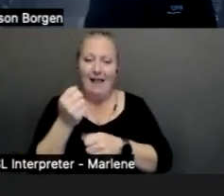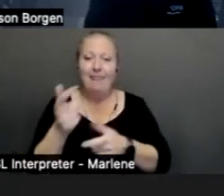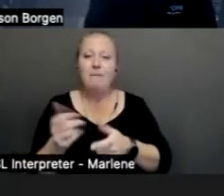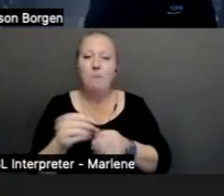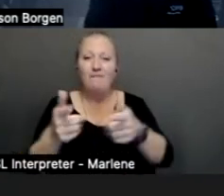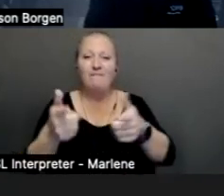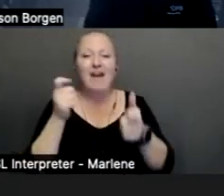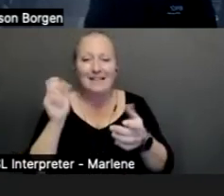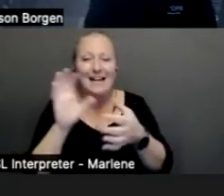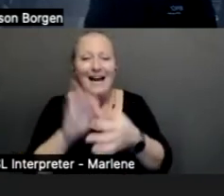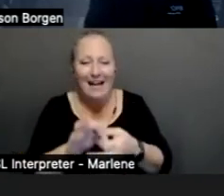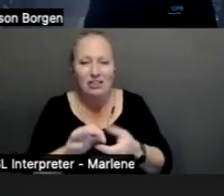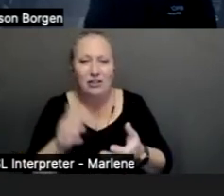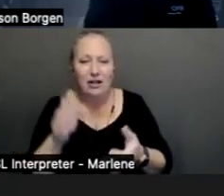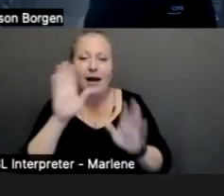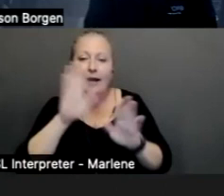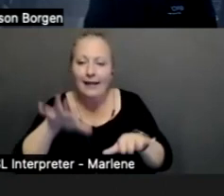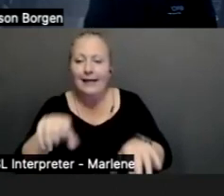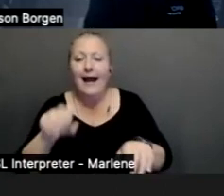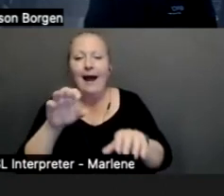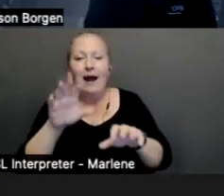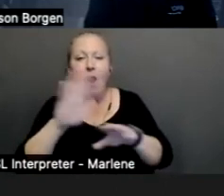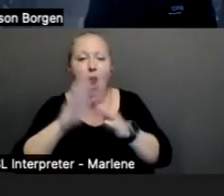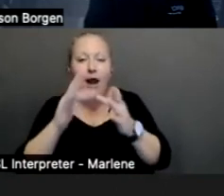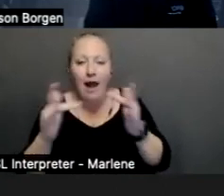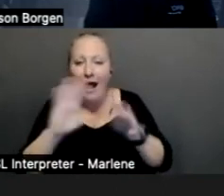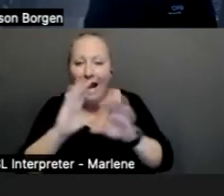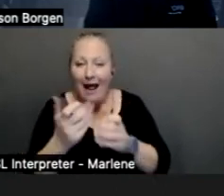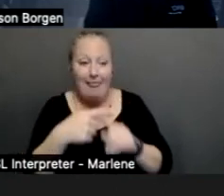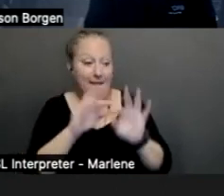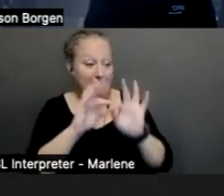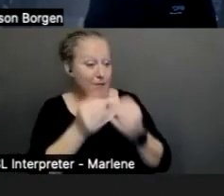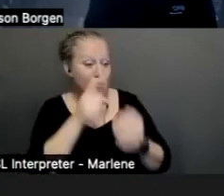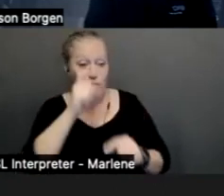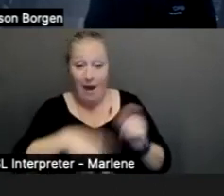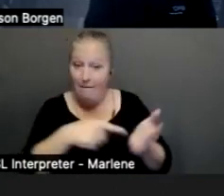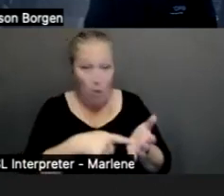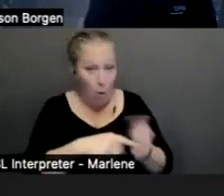and have their kids take online classes. And families who can't afford Internet at all are